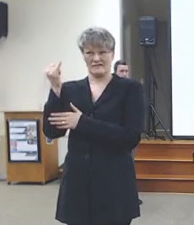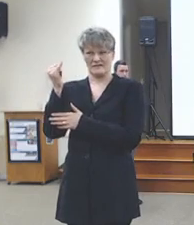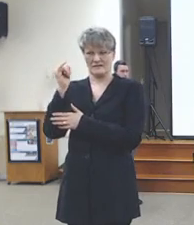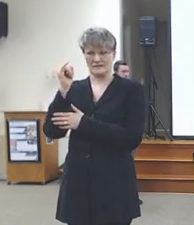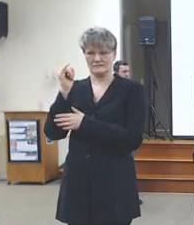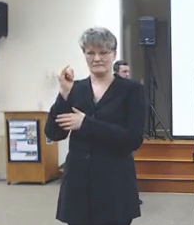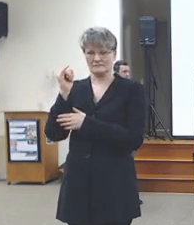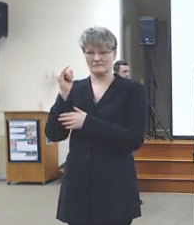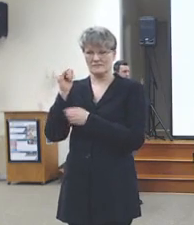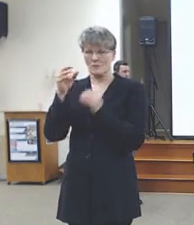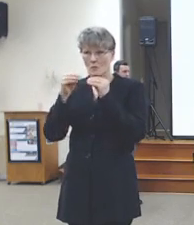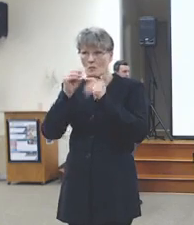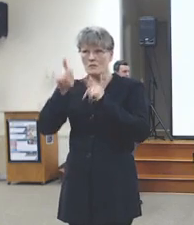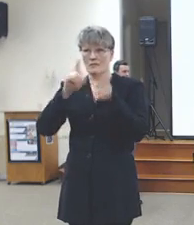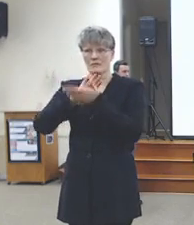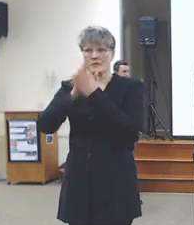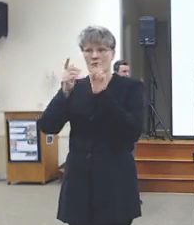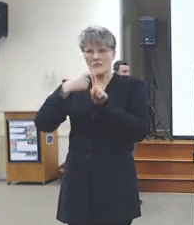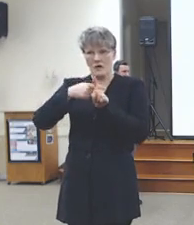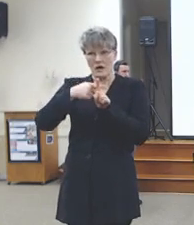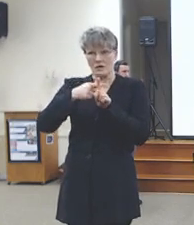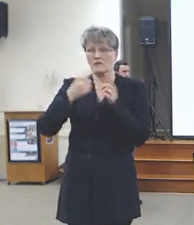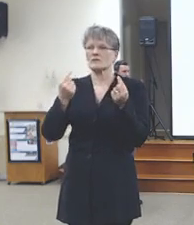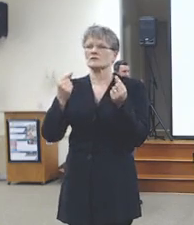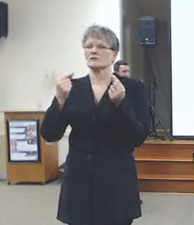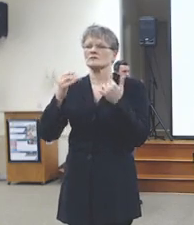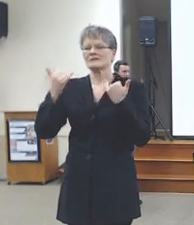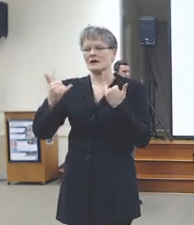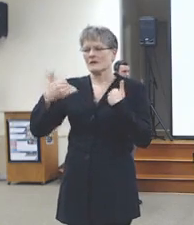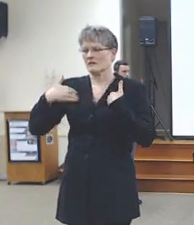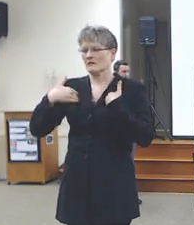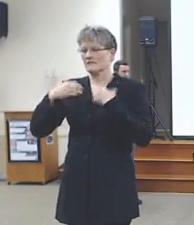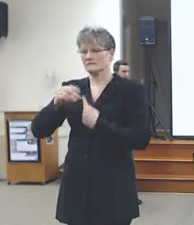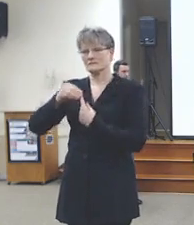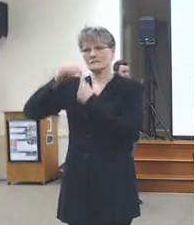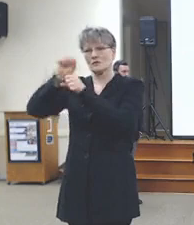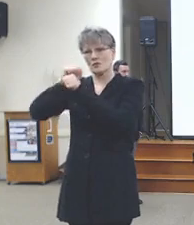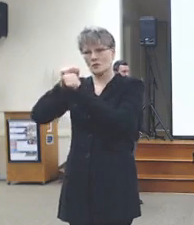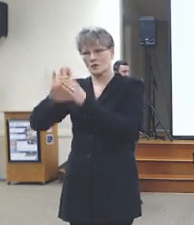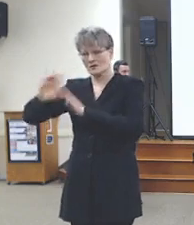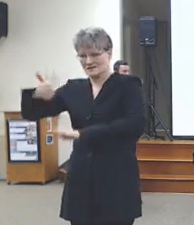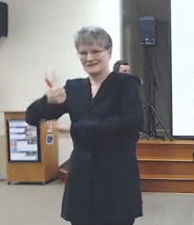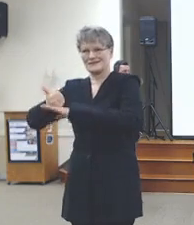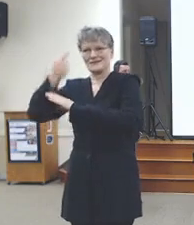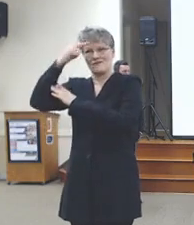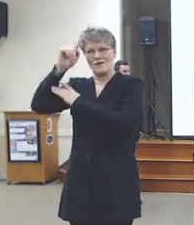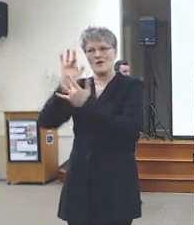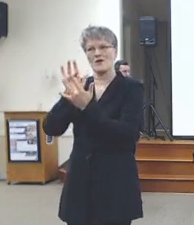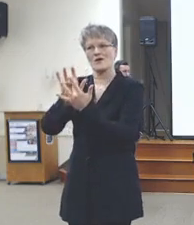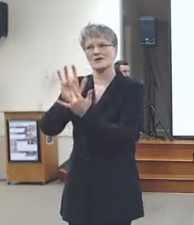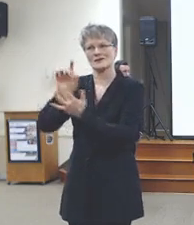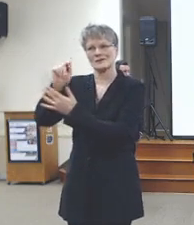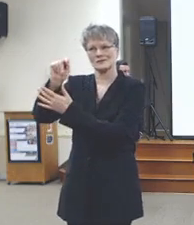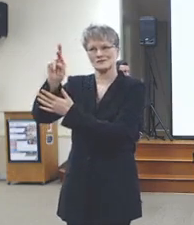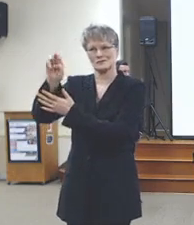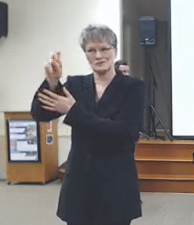something that the people that we have assigned to that task right now can do. There are enough of them to be able to do that, but if we were to end up